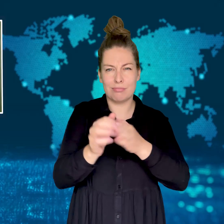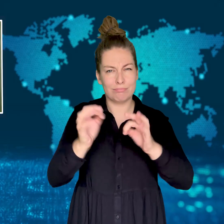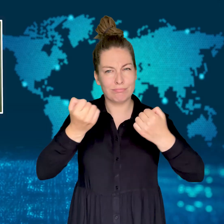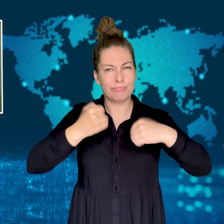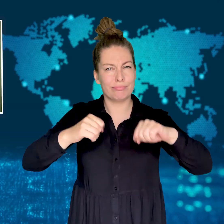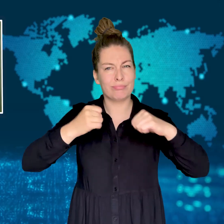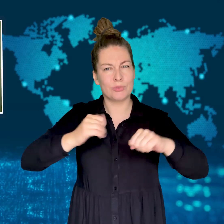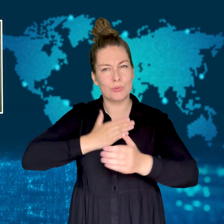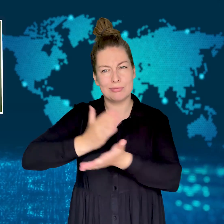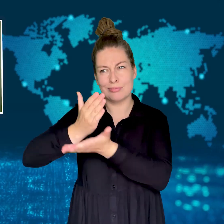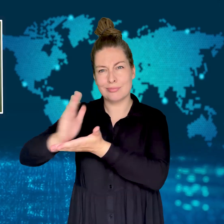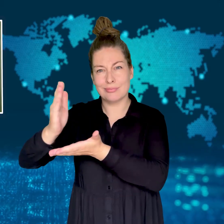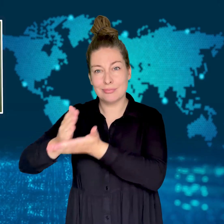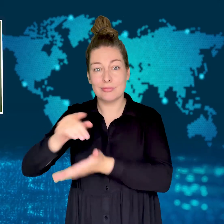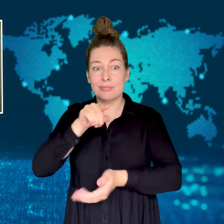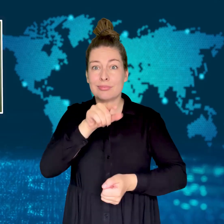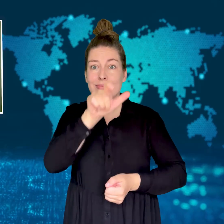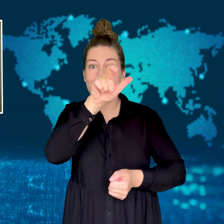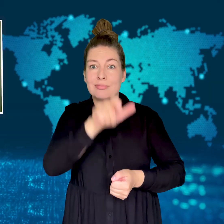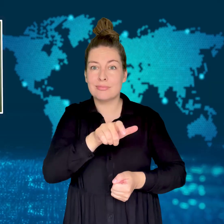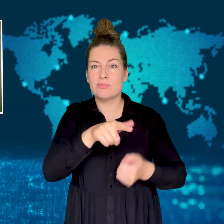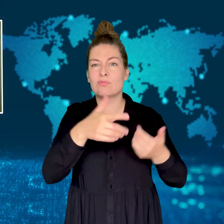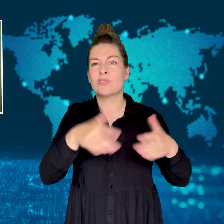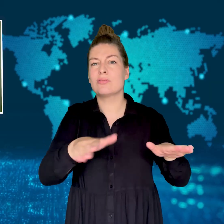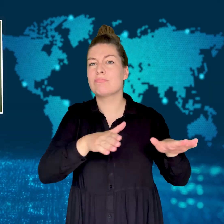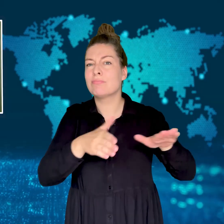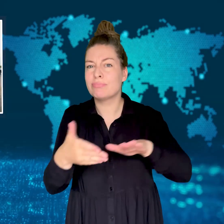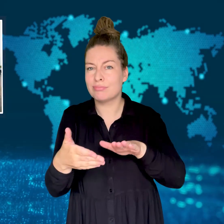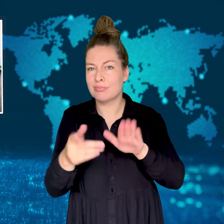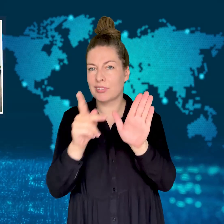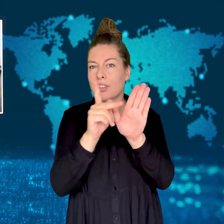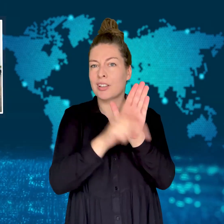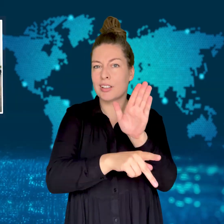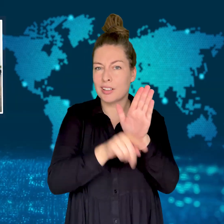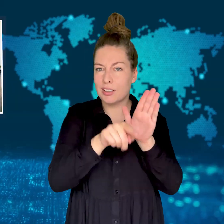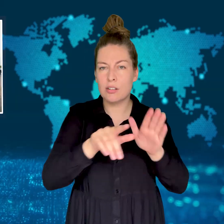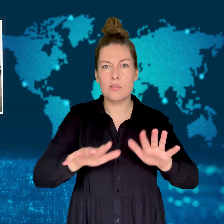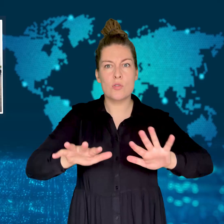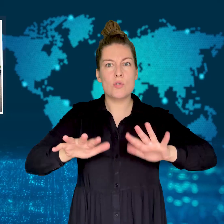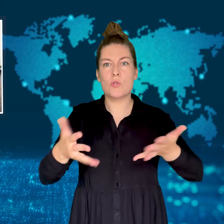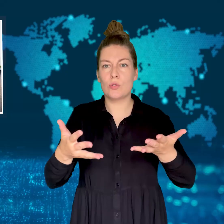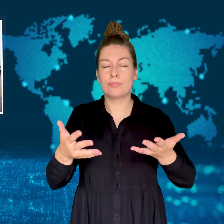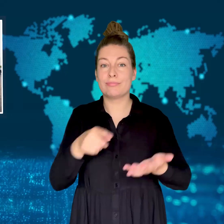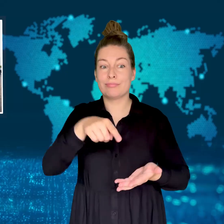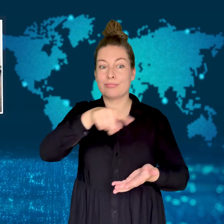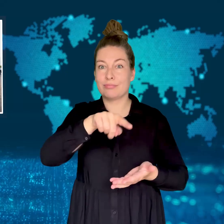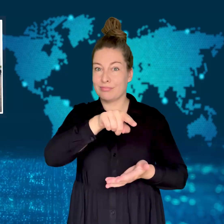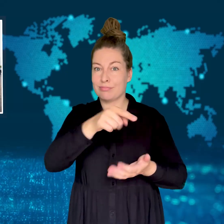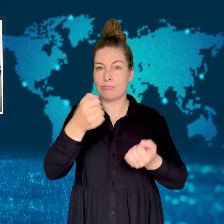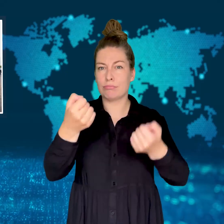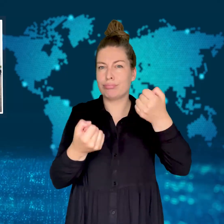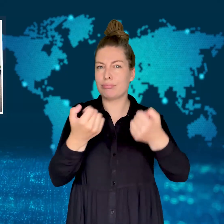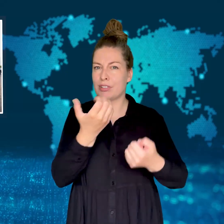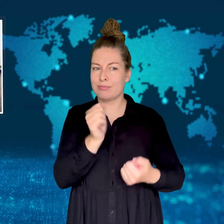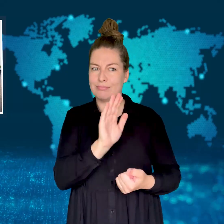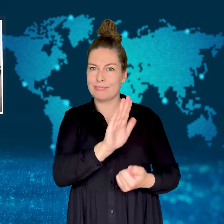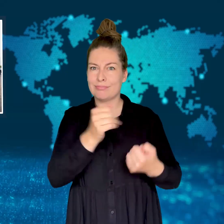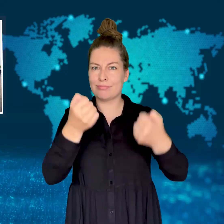HipÃ³lito Mora, one of the founders of Mexico's "self-defense" movement,